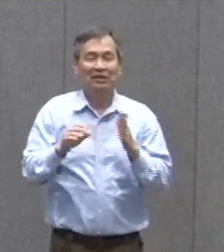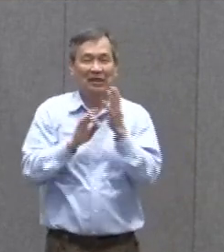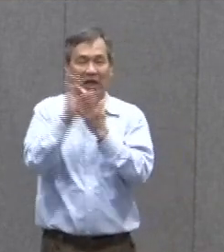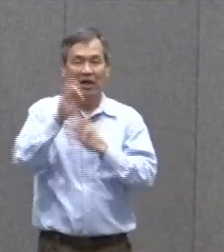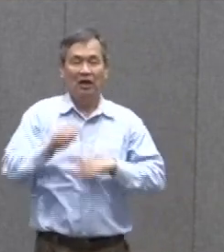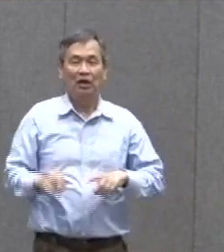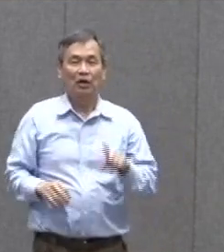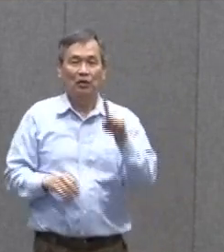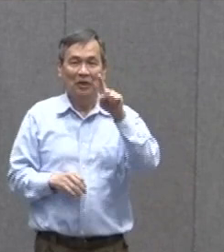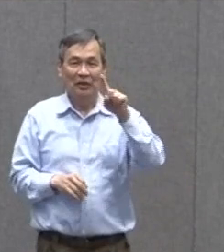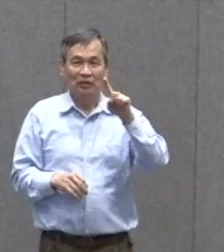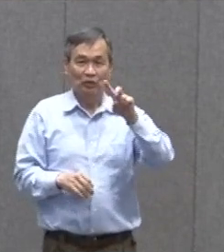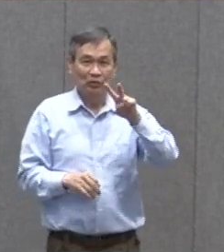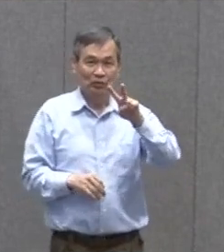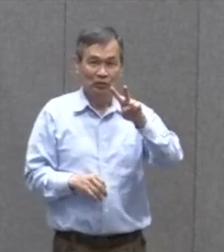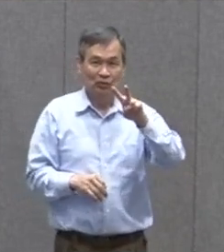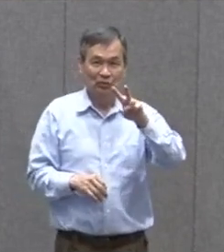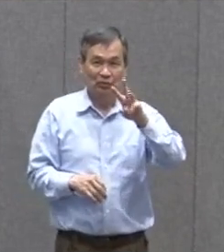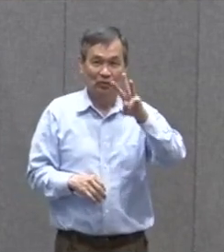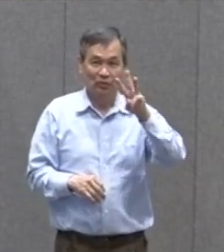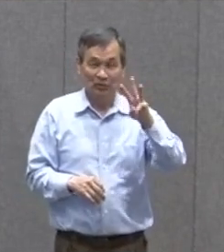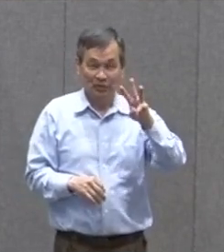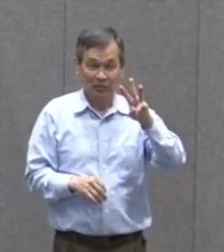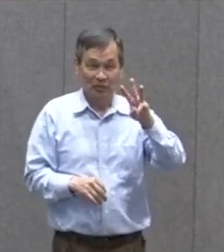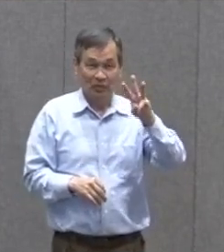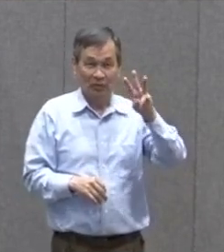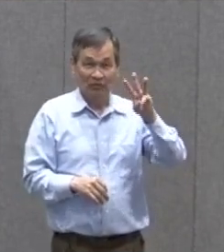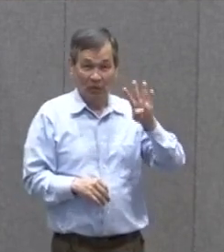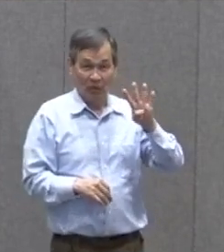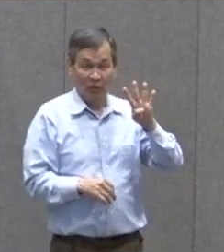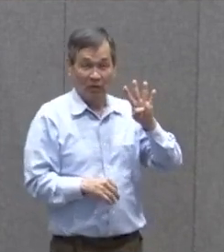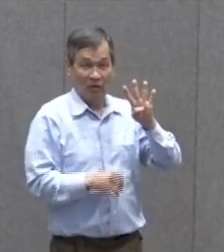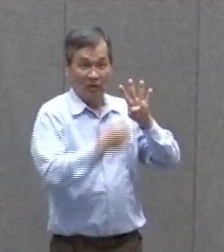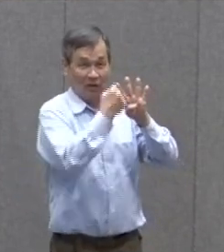One, two, three, four, five,